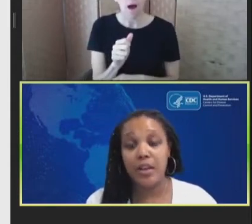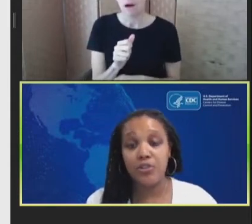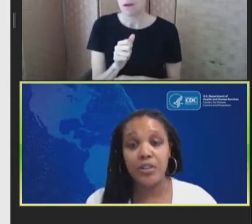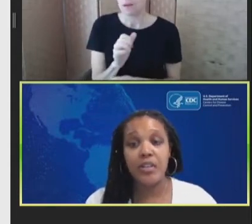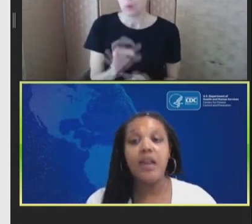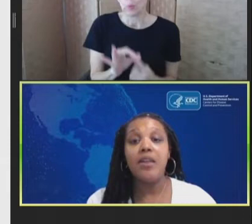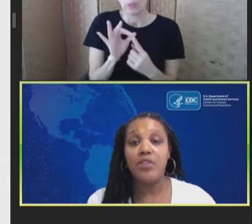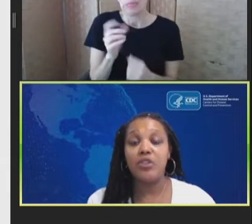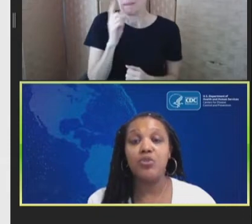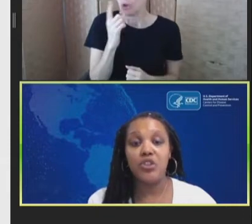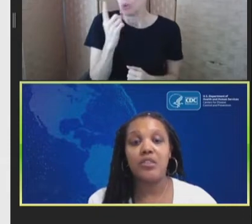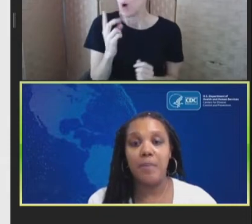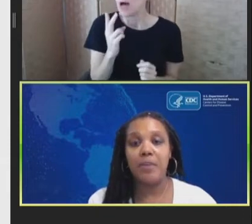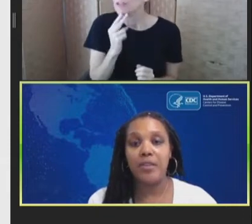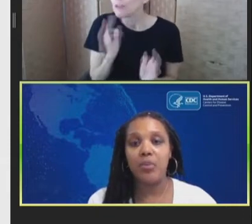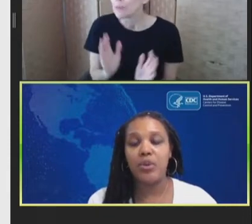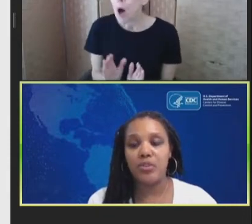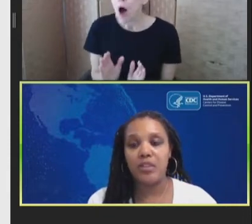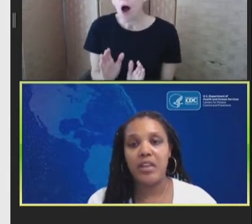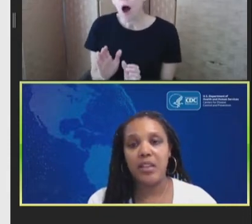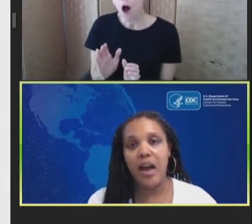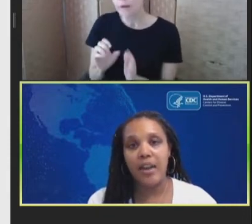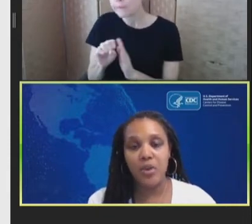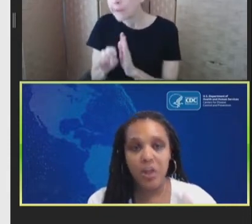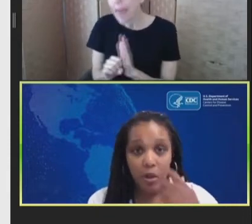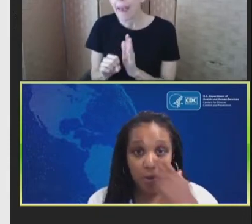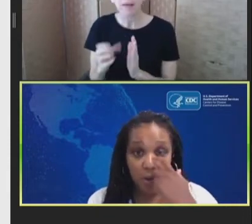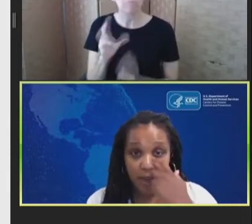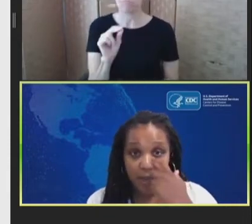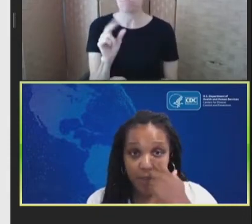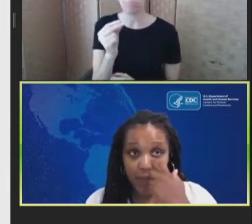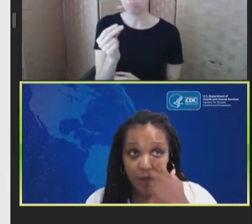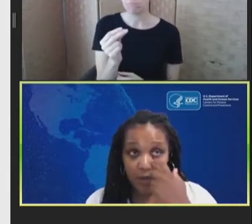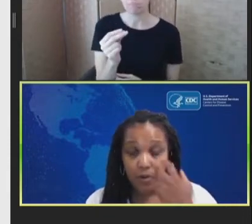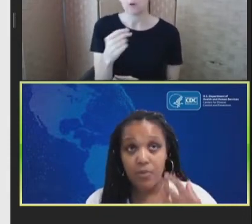the country. This was just something that we were seeing a lot. And we know that, you know,